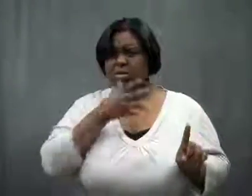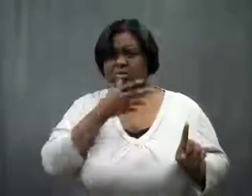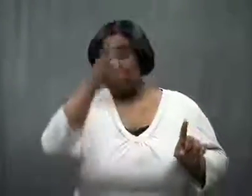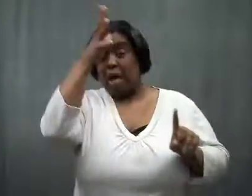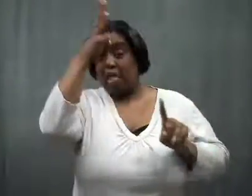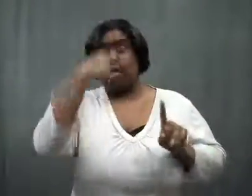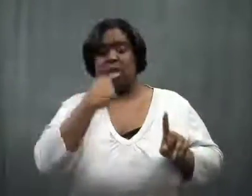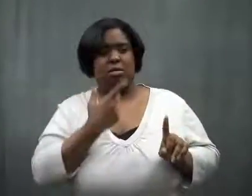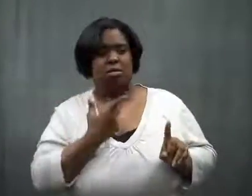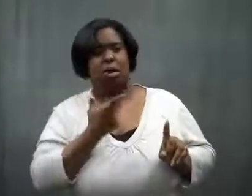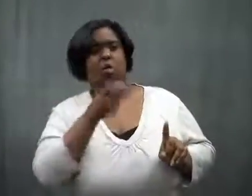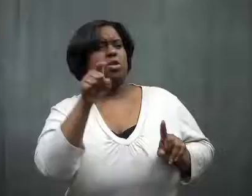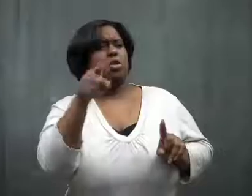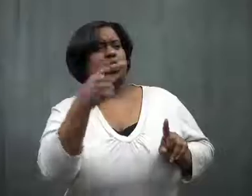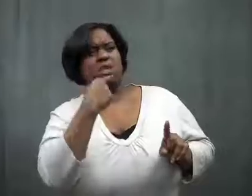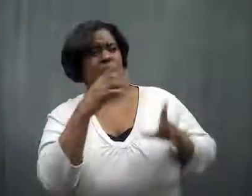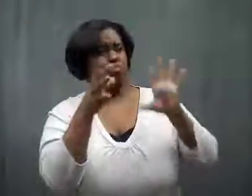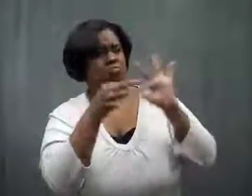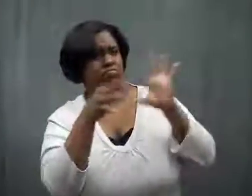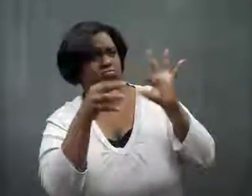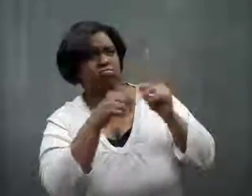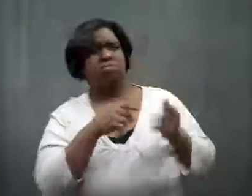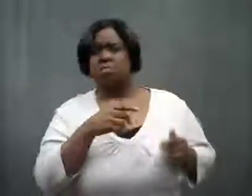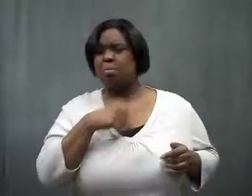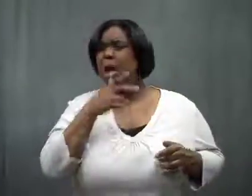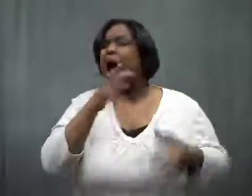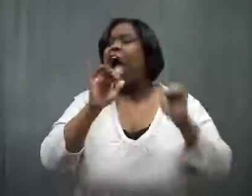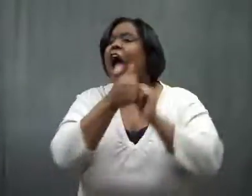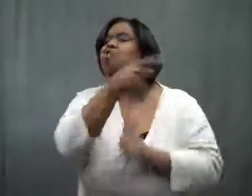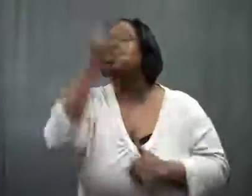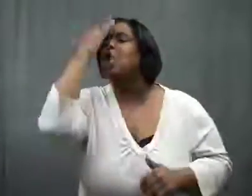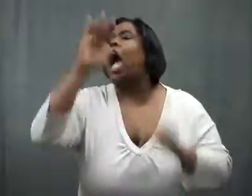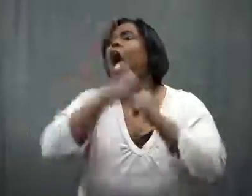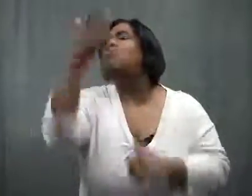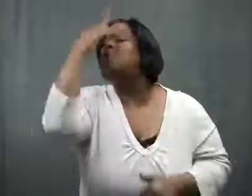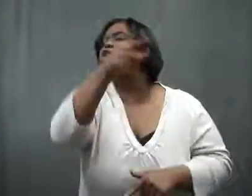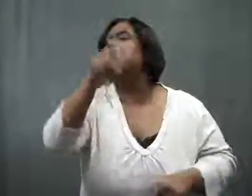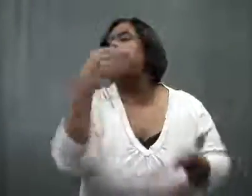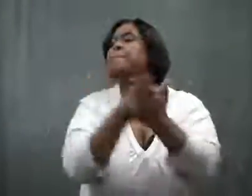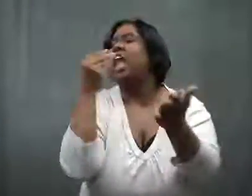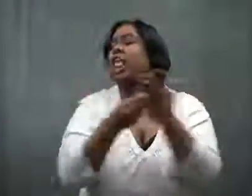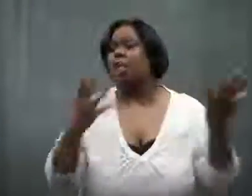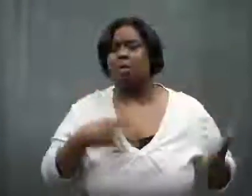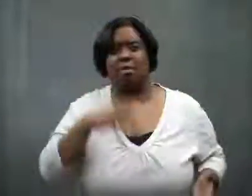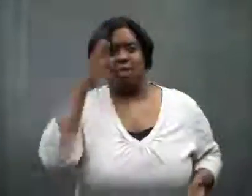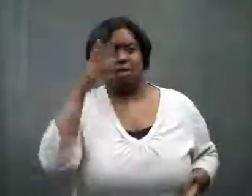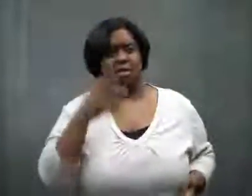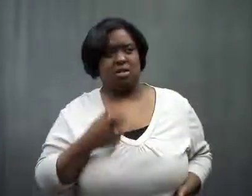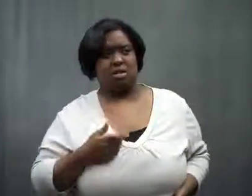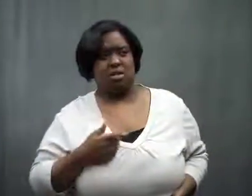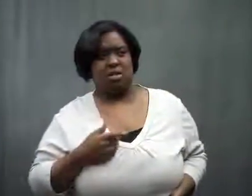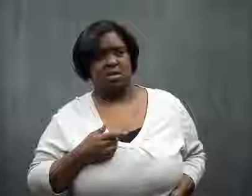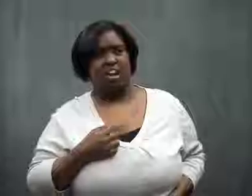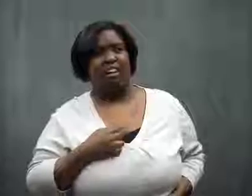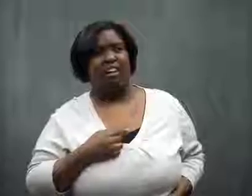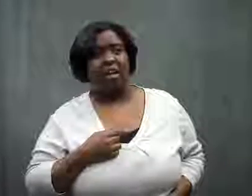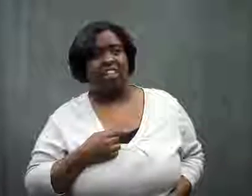My father would tell her, then she would challenge him, "How do you know she needs money?" He would stand there and make this mouth movement.